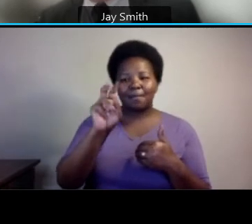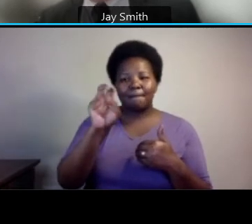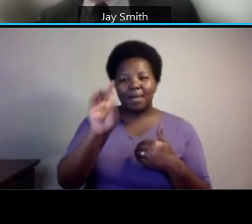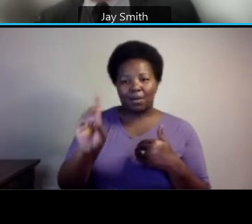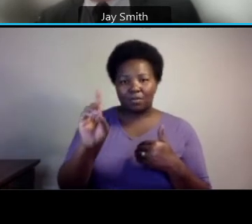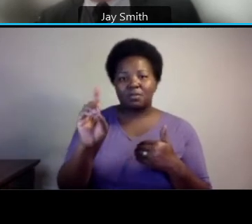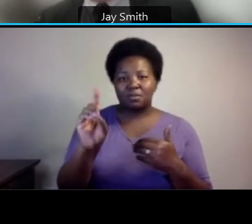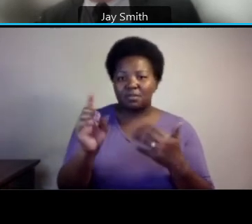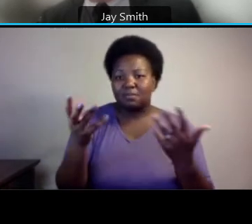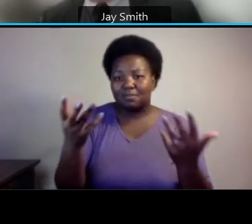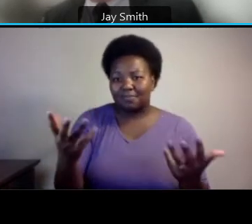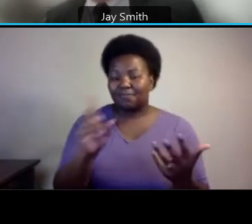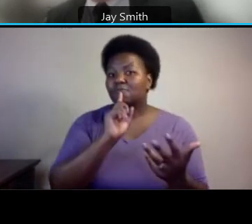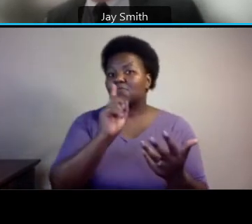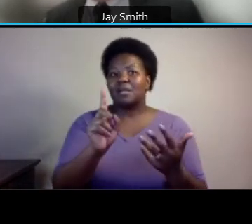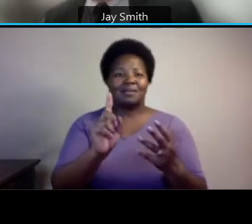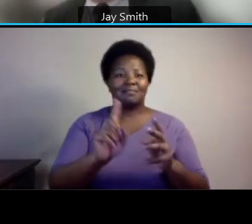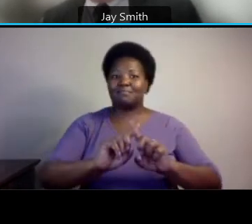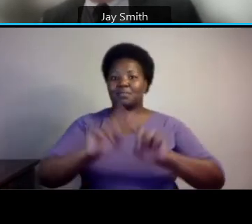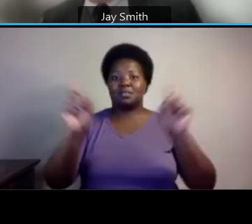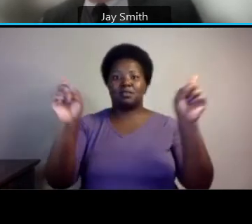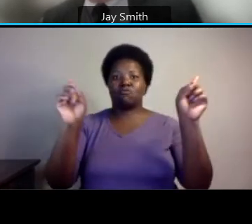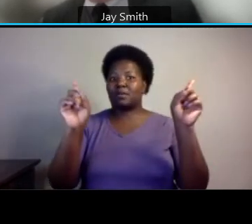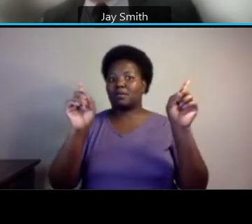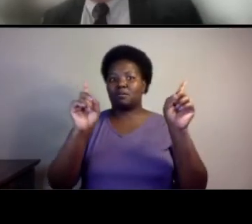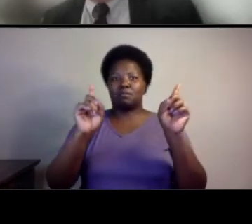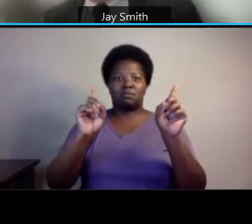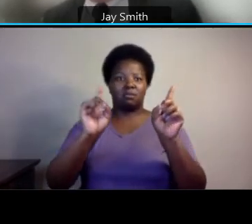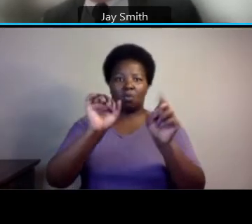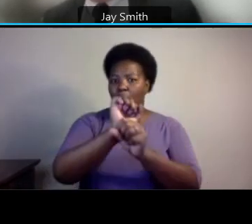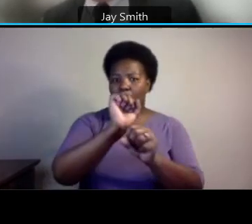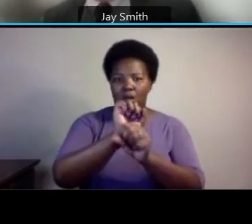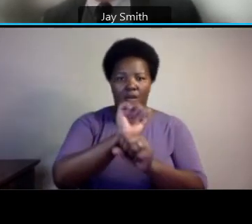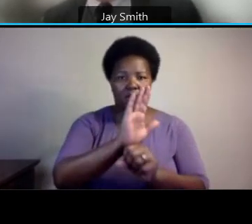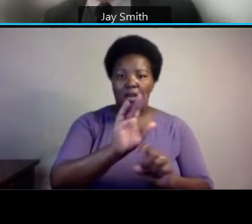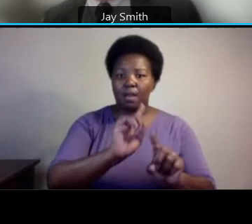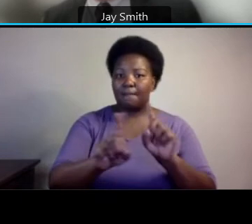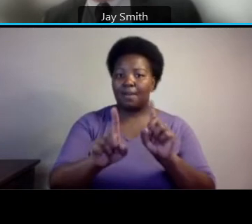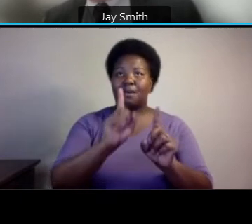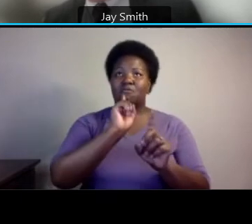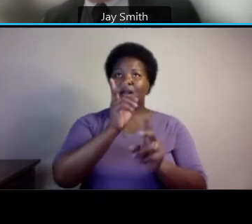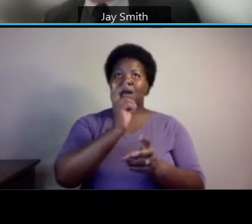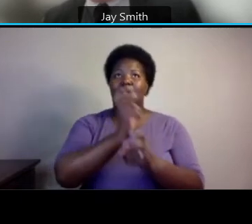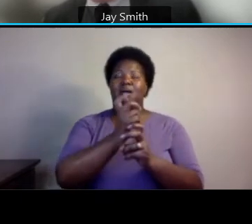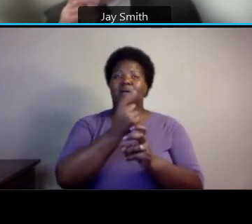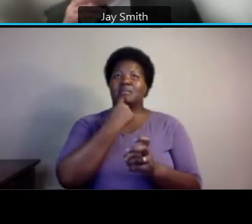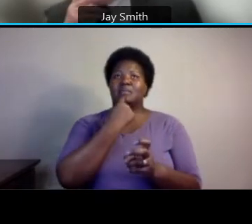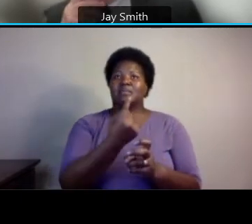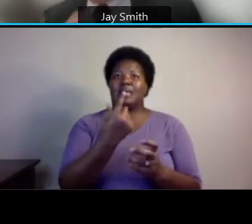it's completely different kind of operation so it's hard to say it's shorter or longer but